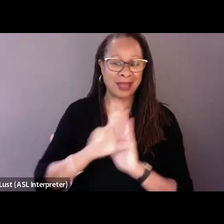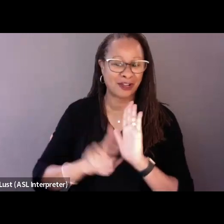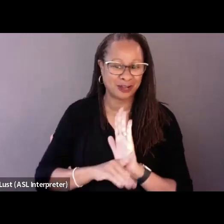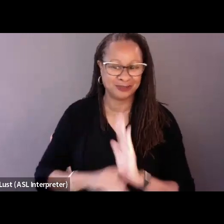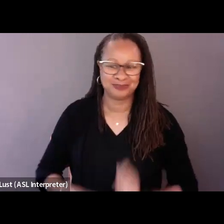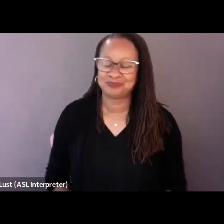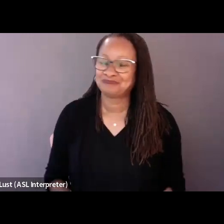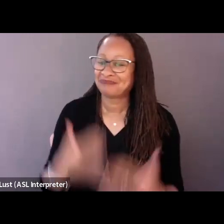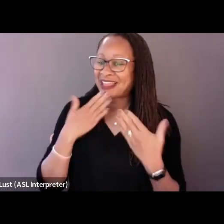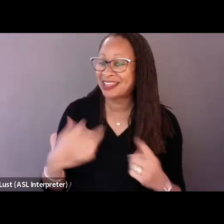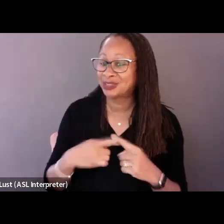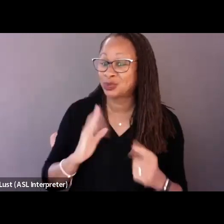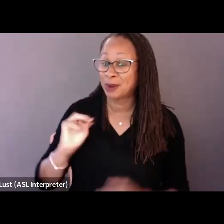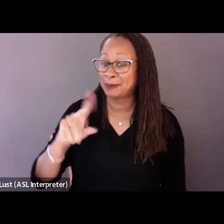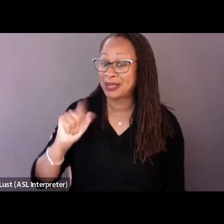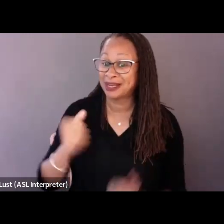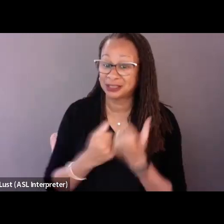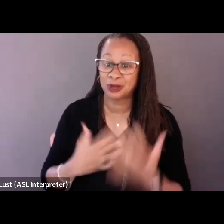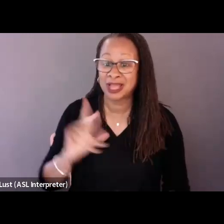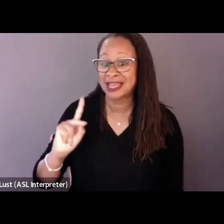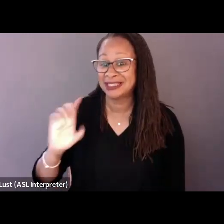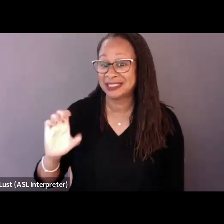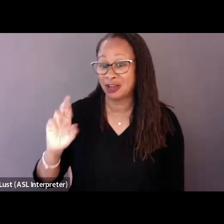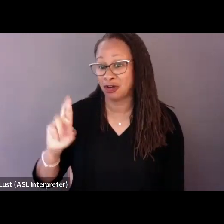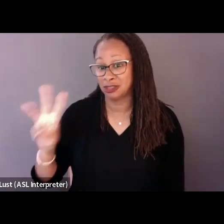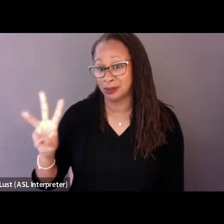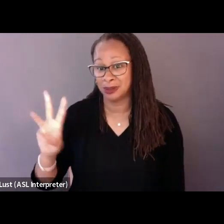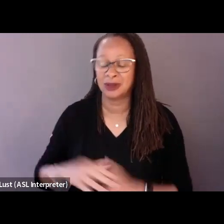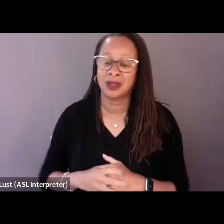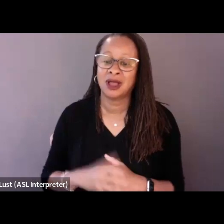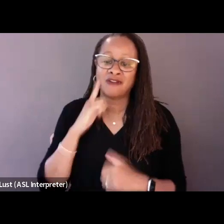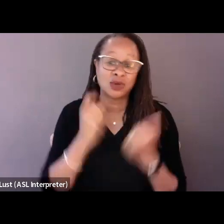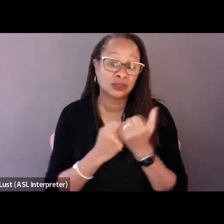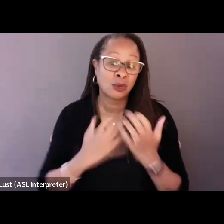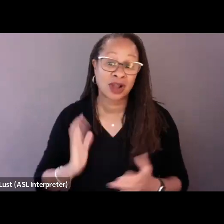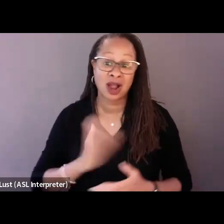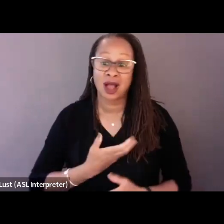Thank you to our media sponsor, KCRW, for sponsoring our 2023 FallDoc.